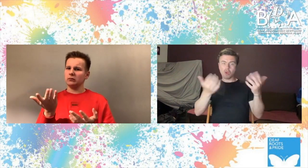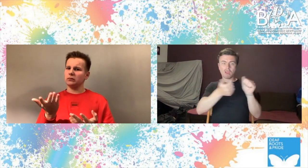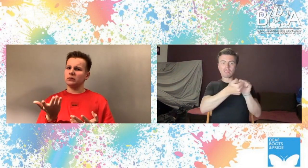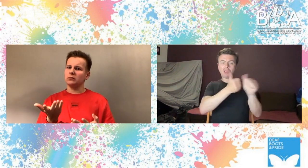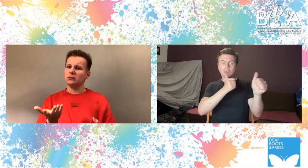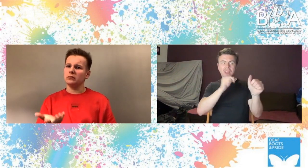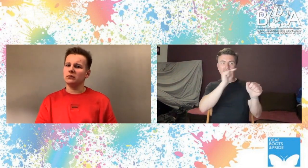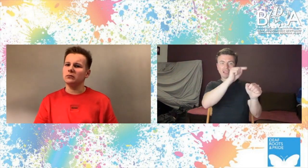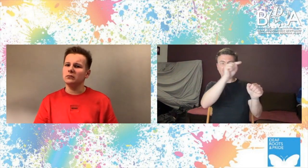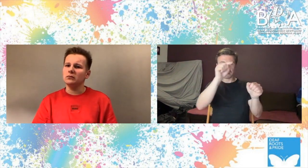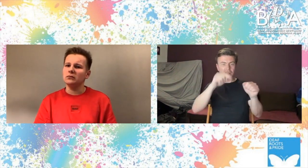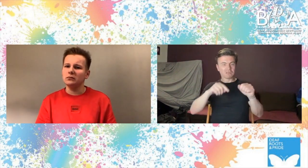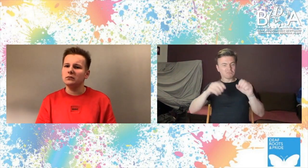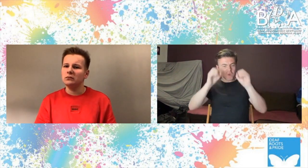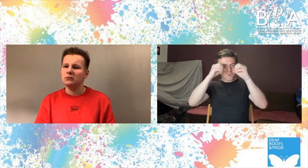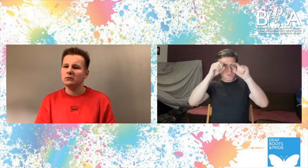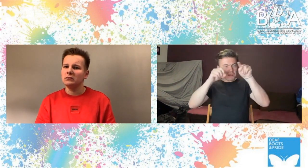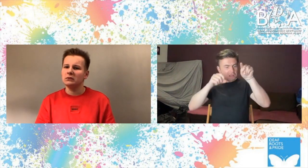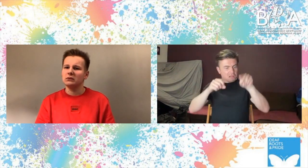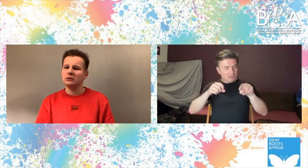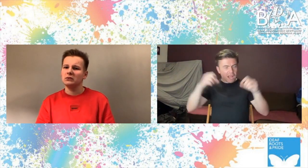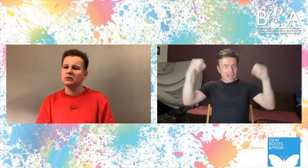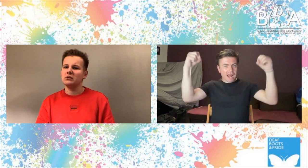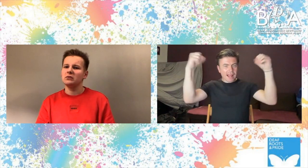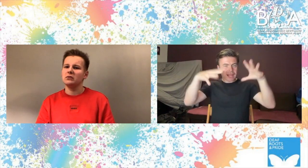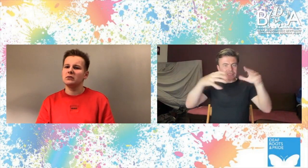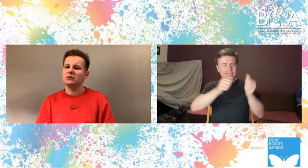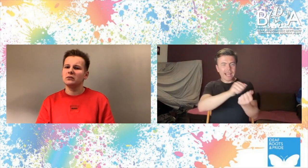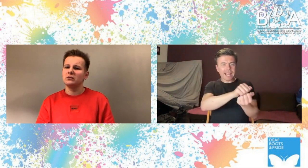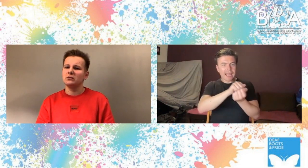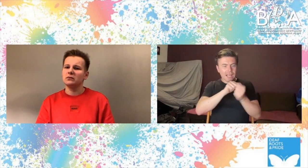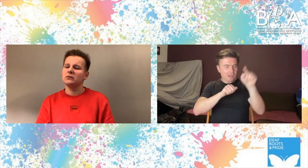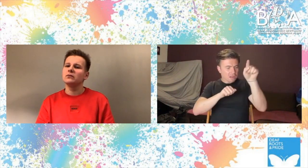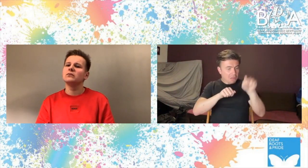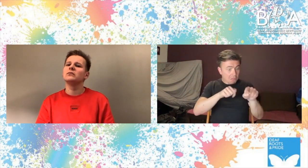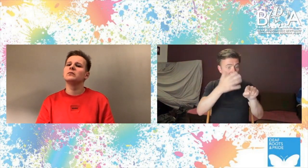Well, there are lots of companies out there. You can Google for ‘lighting hire’.